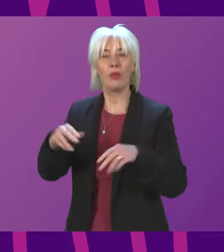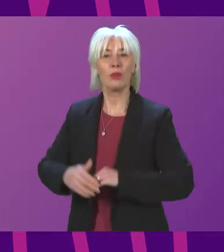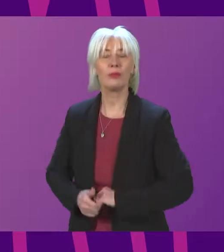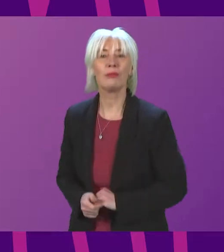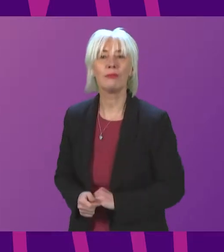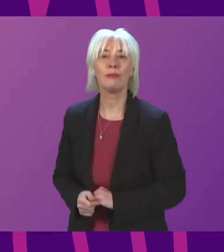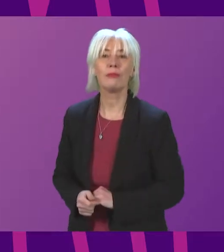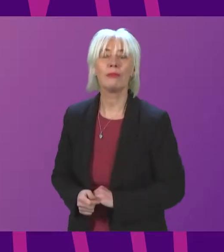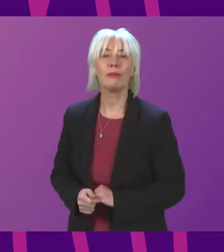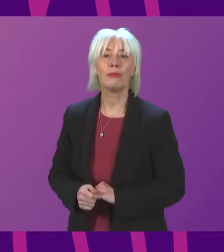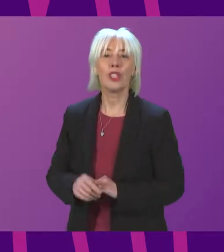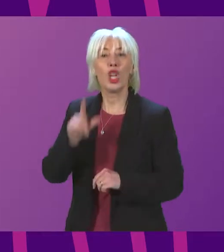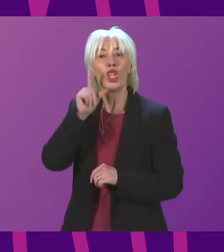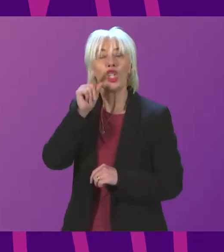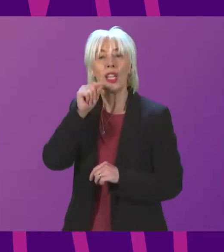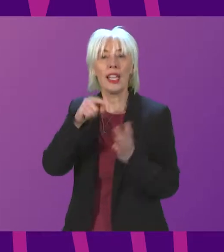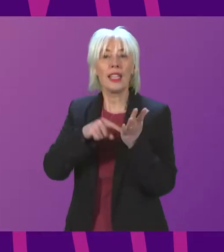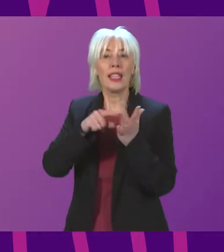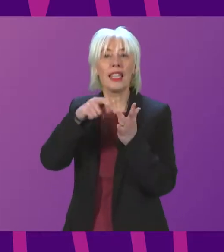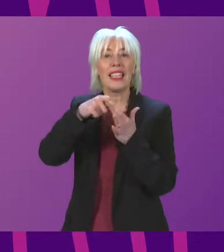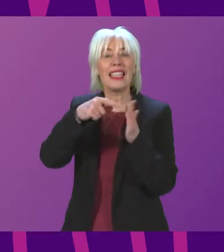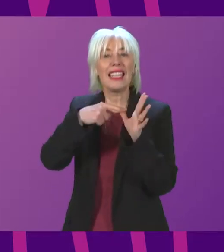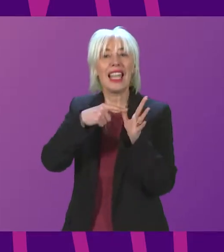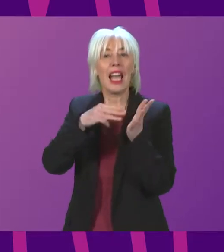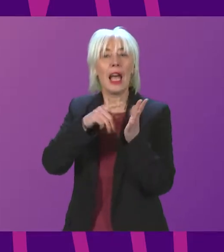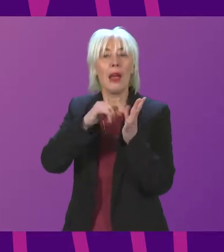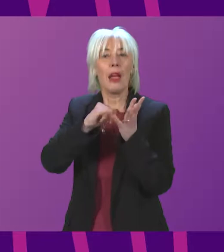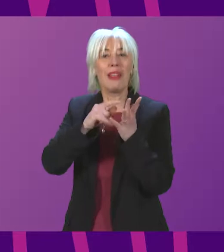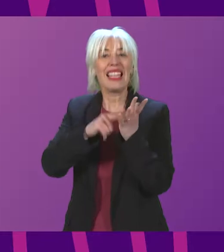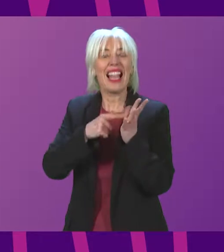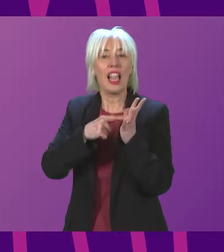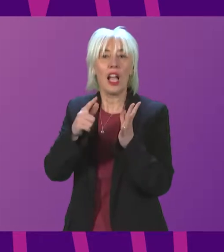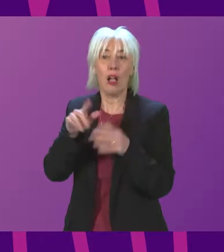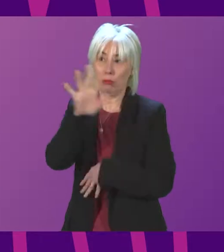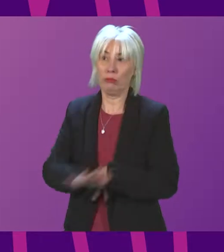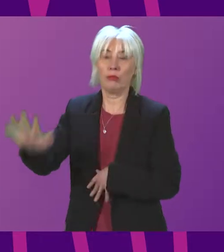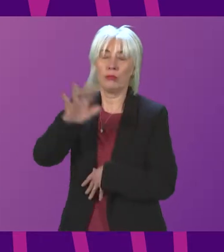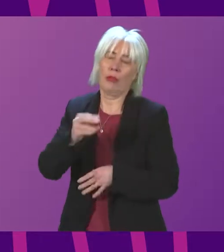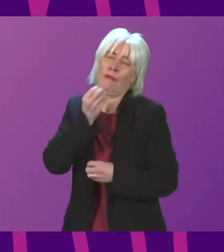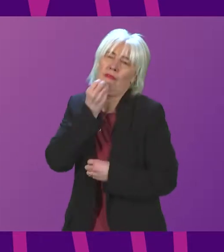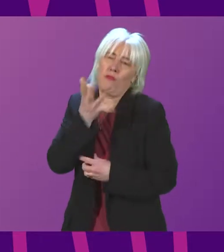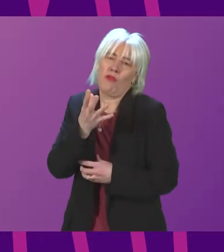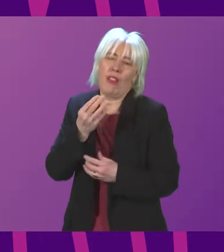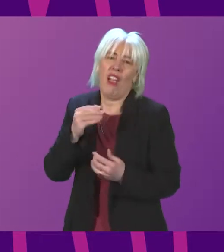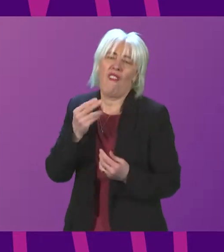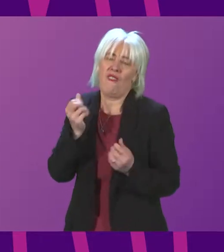Chicken tikka masala is the nation’s favourite dish. It is a dish that was invented here